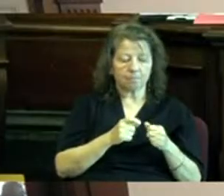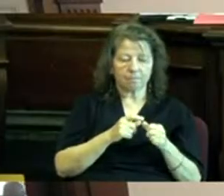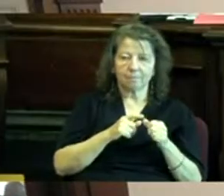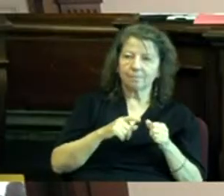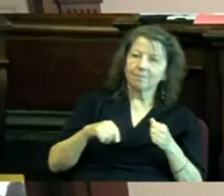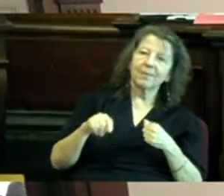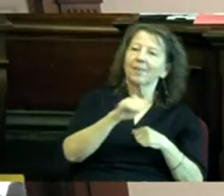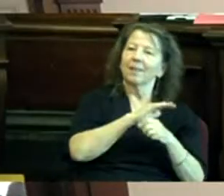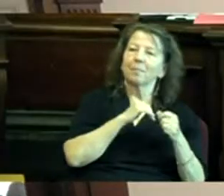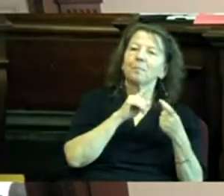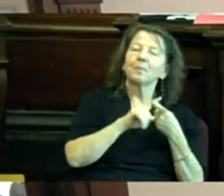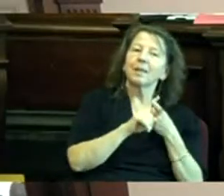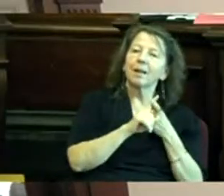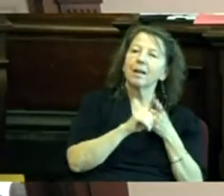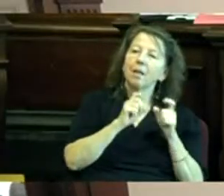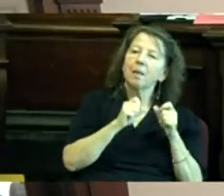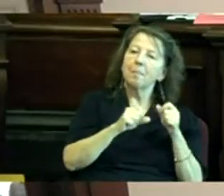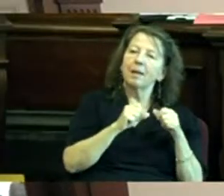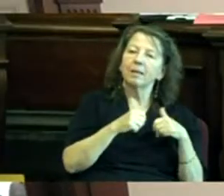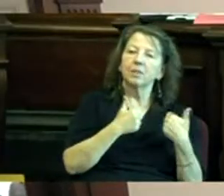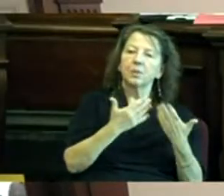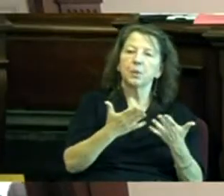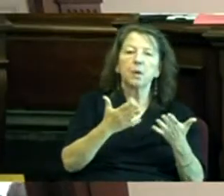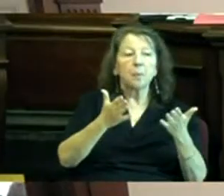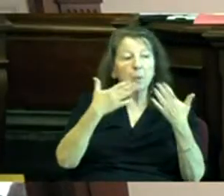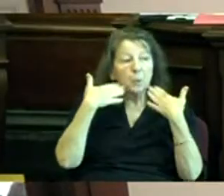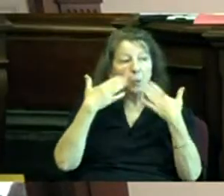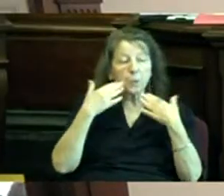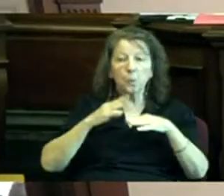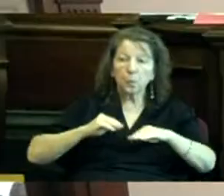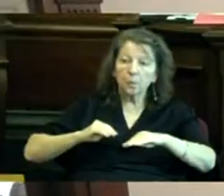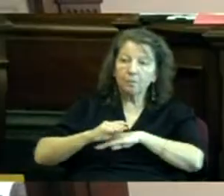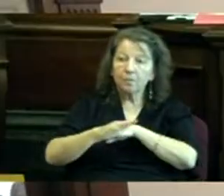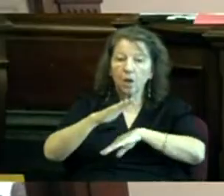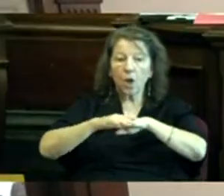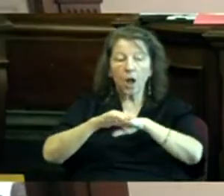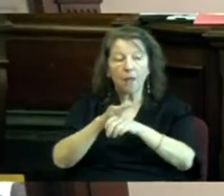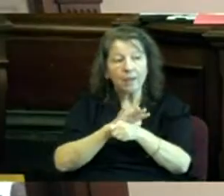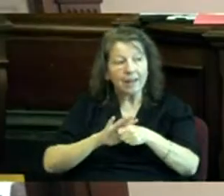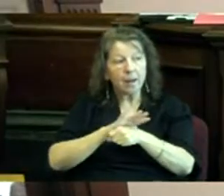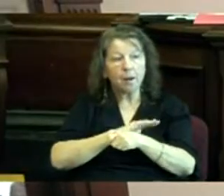of where people are living. So